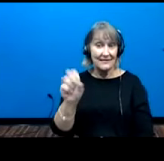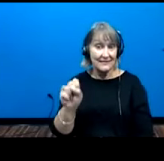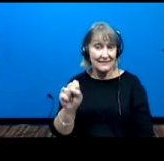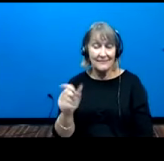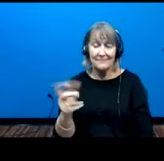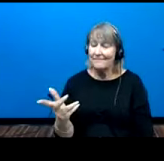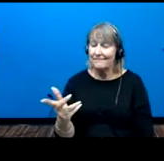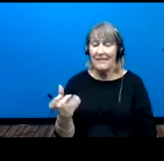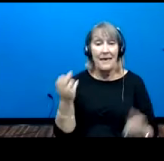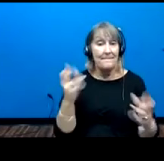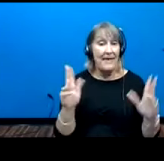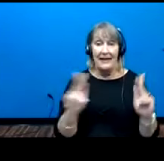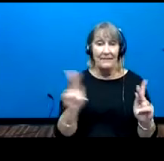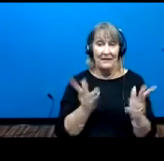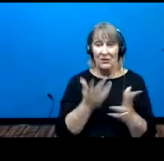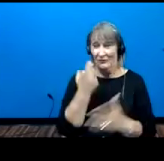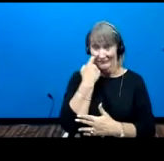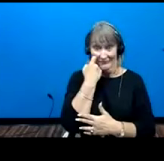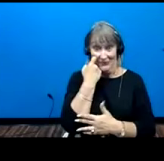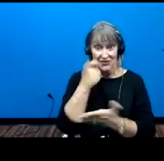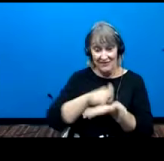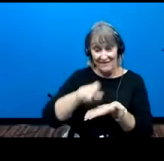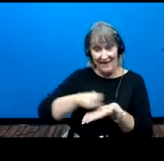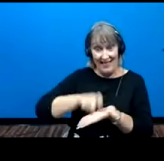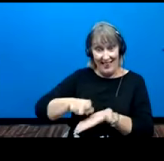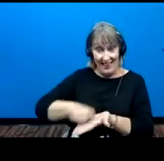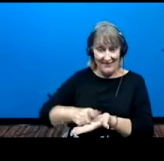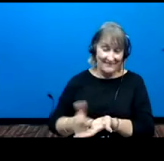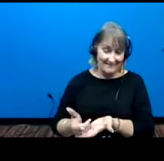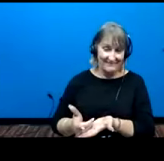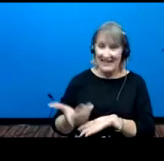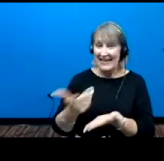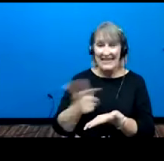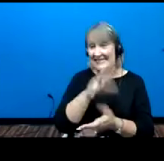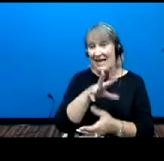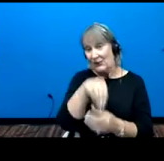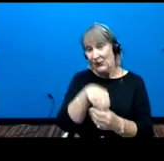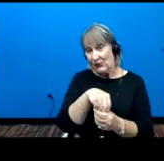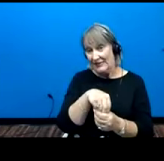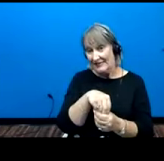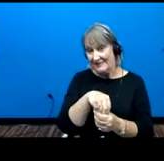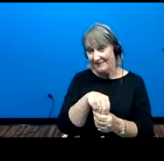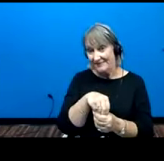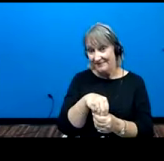a lot of us just have gone through the census. ASL is also not included as a household language option